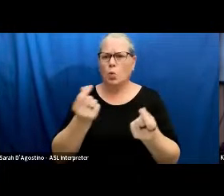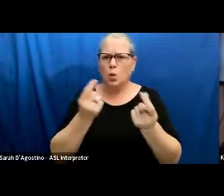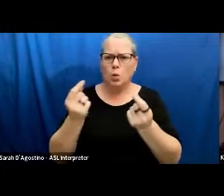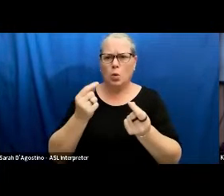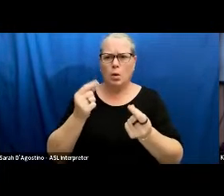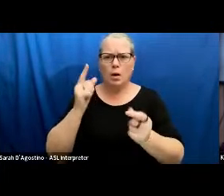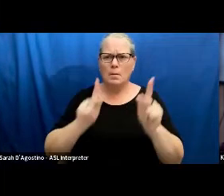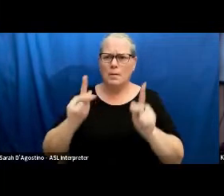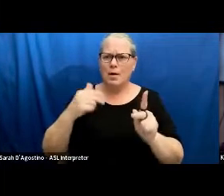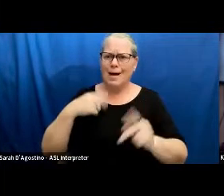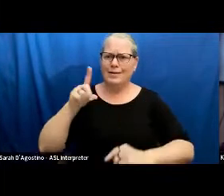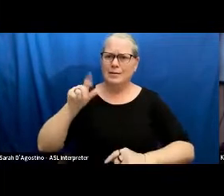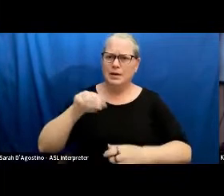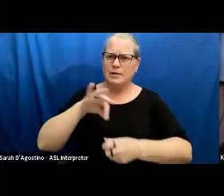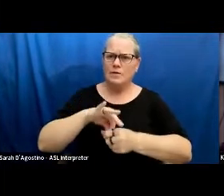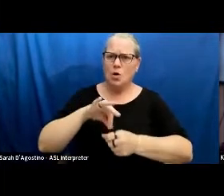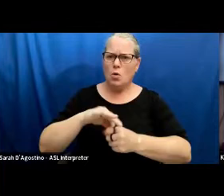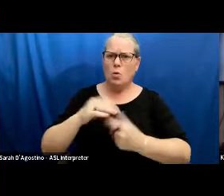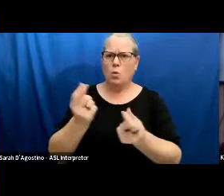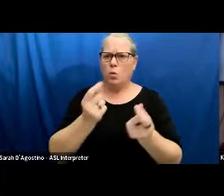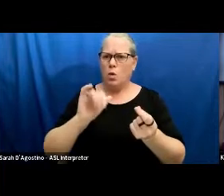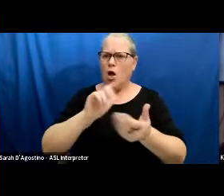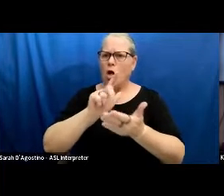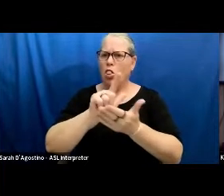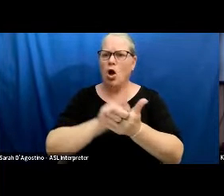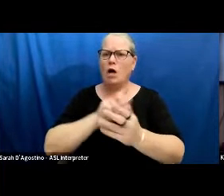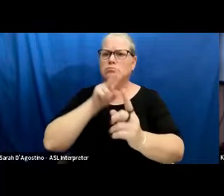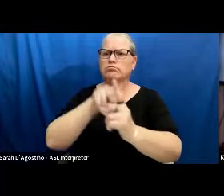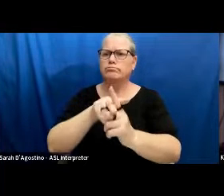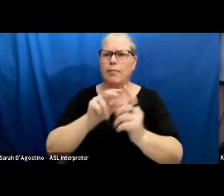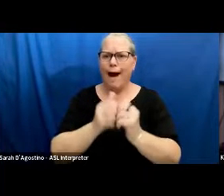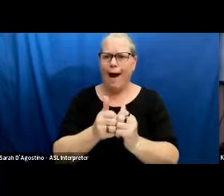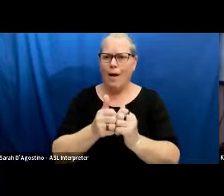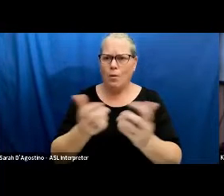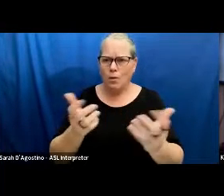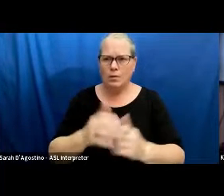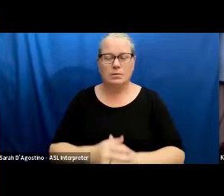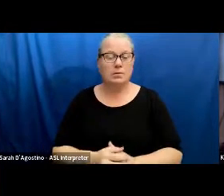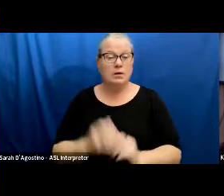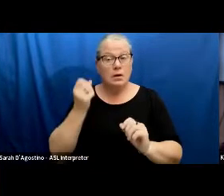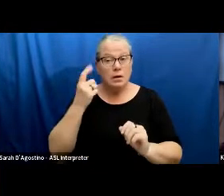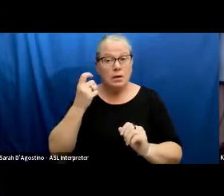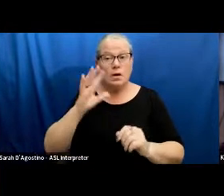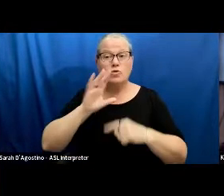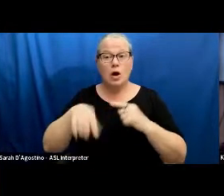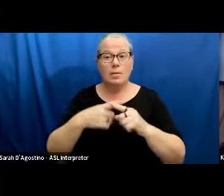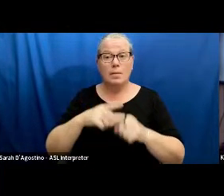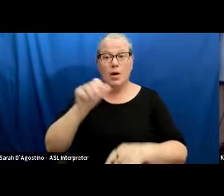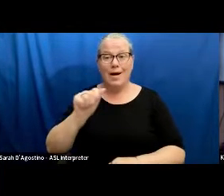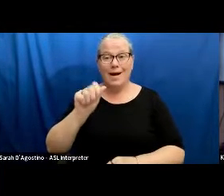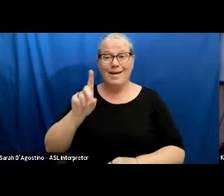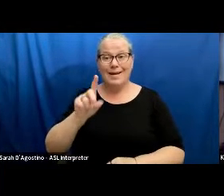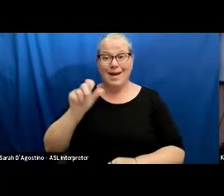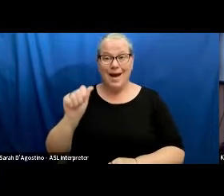we're talking about the ada and we're talking about full and equal opportunity for qualified